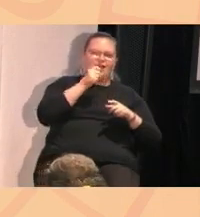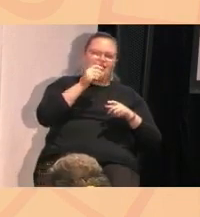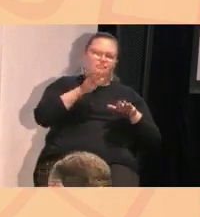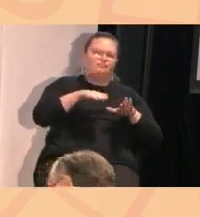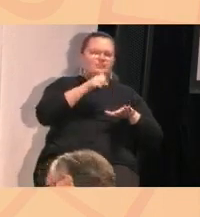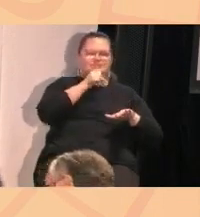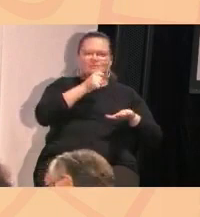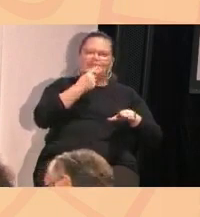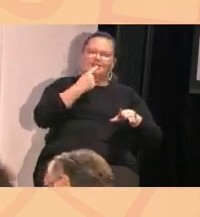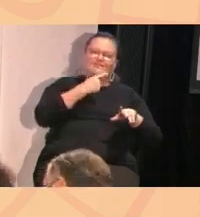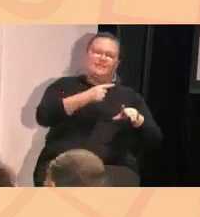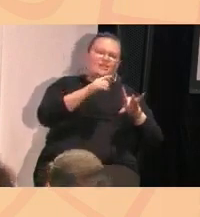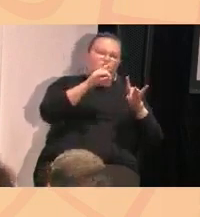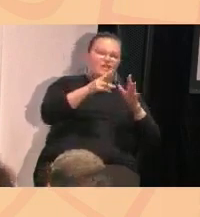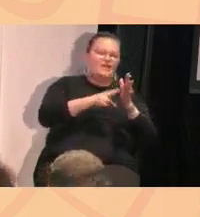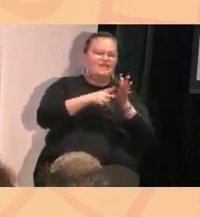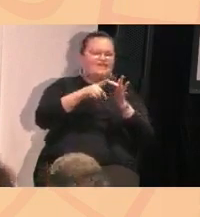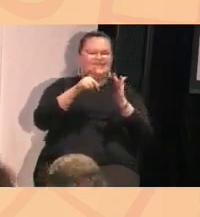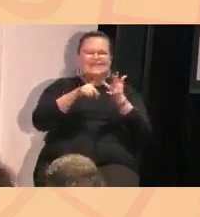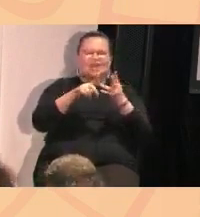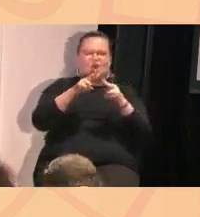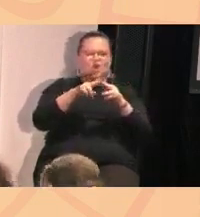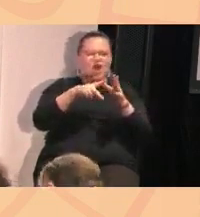a book about Australia called Kangaroo.